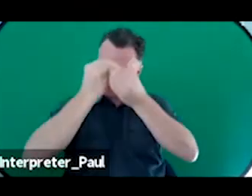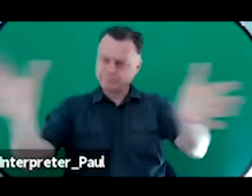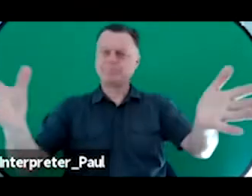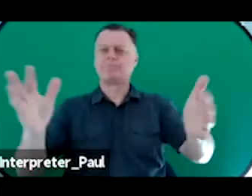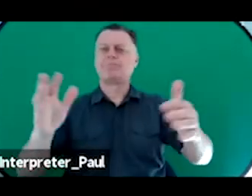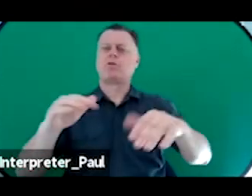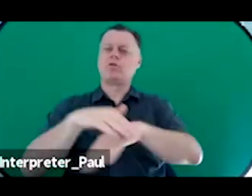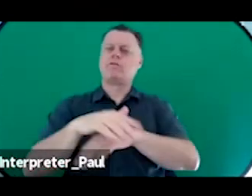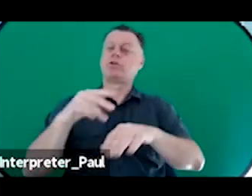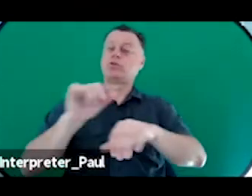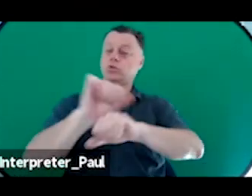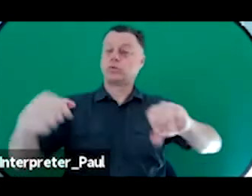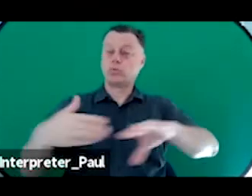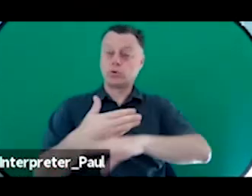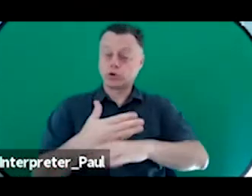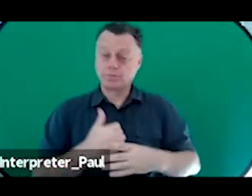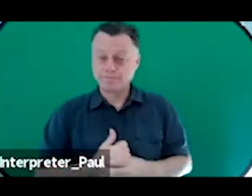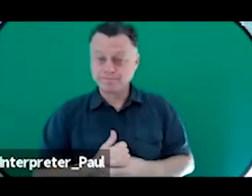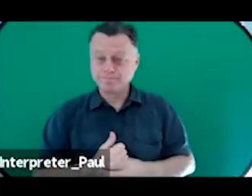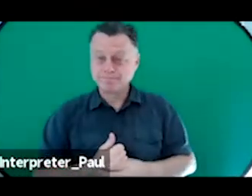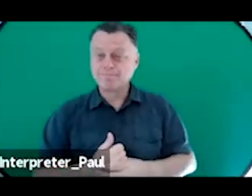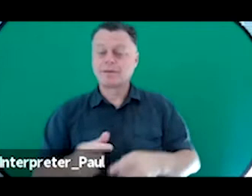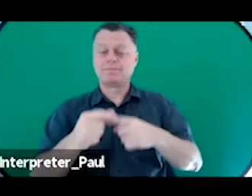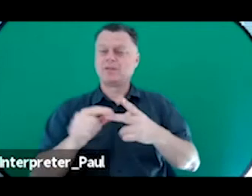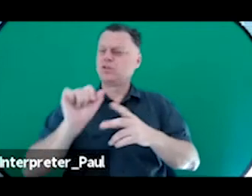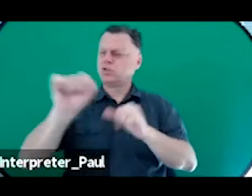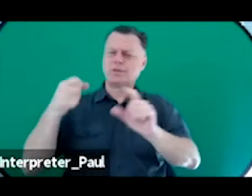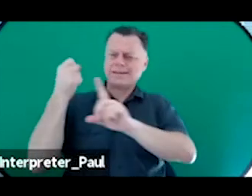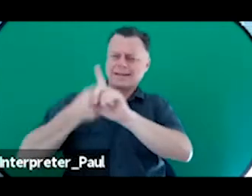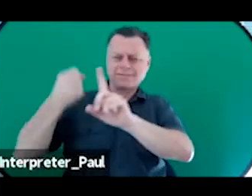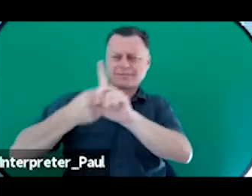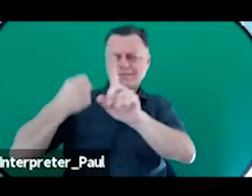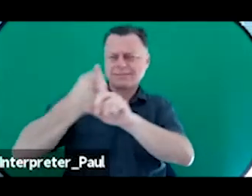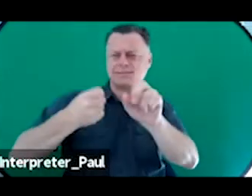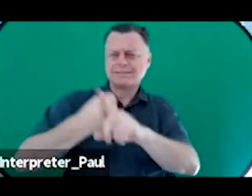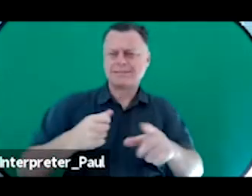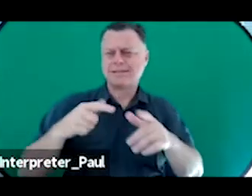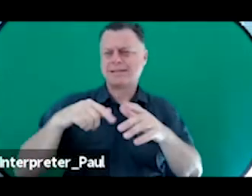about the work that you do, about the advocacy that you make at your institution?